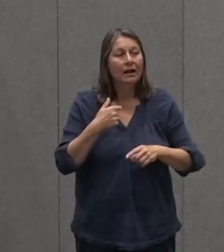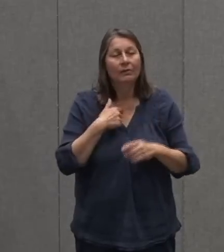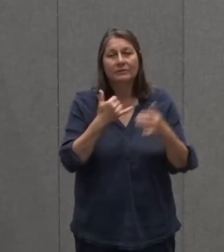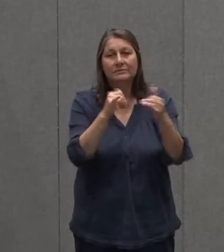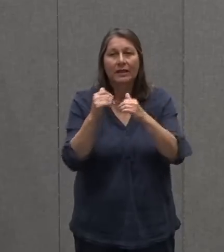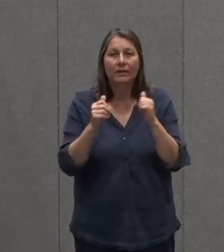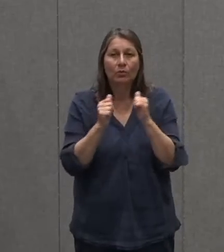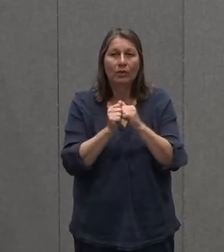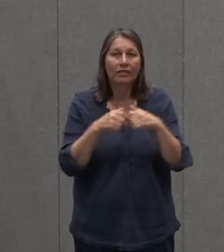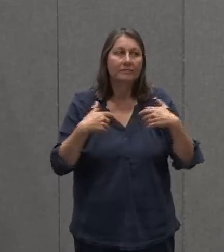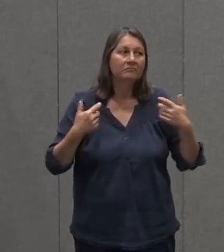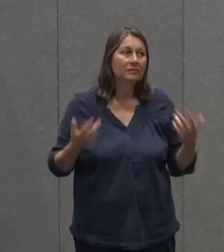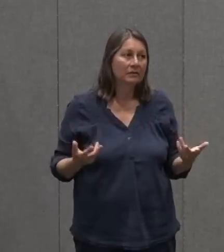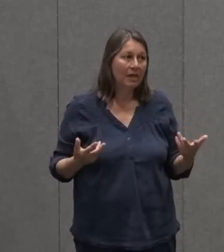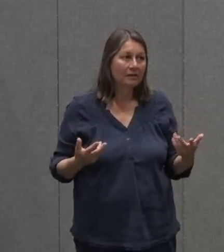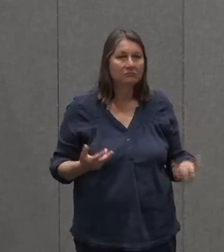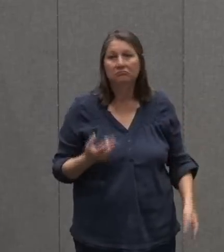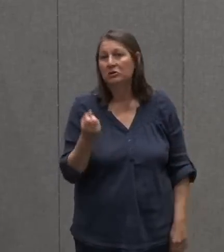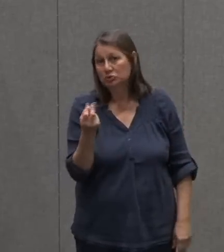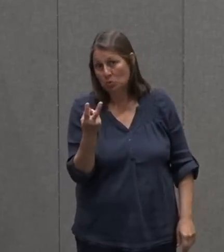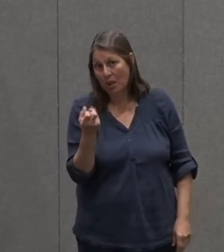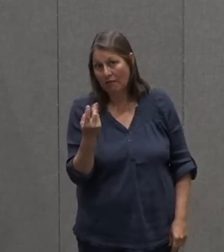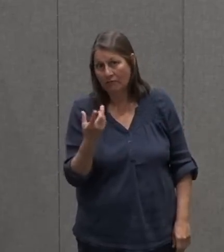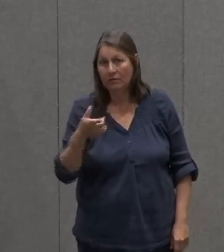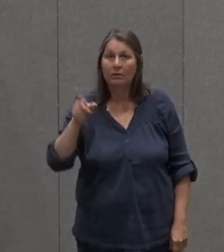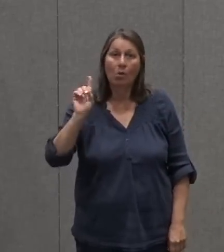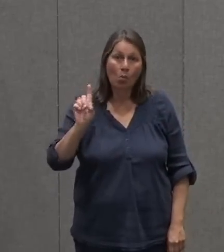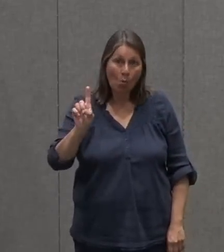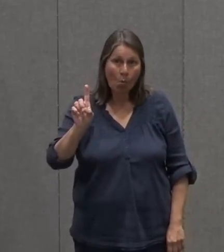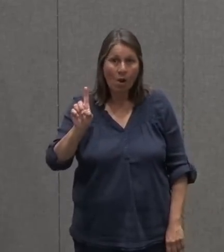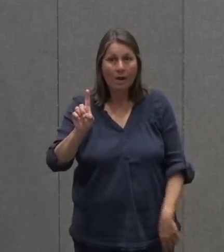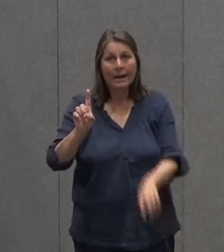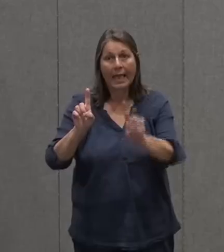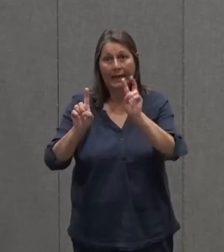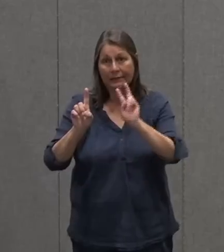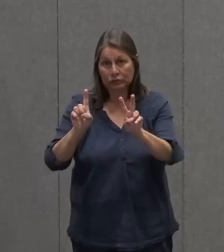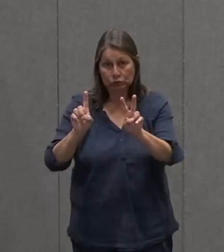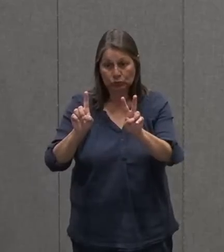'cause I could do a one and a two over here, okay.